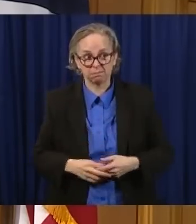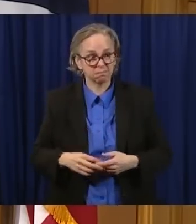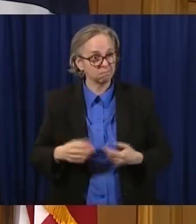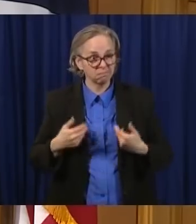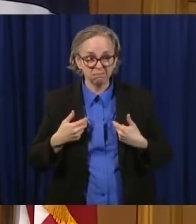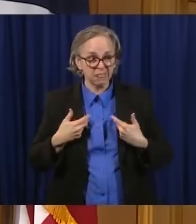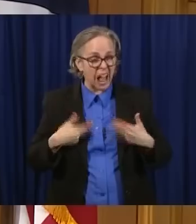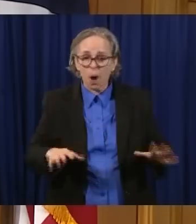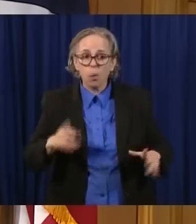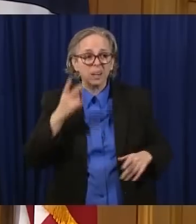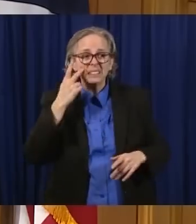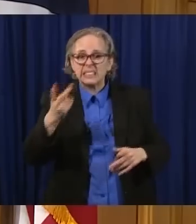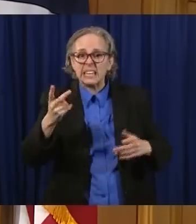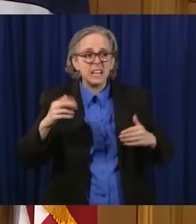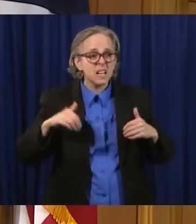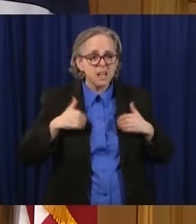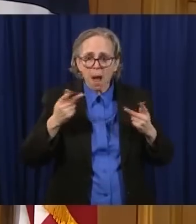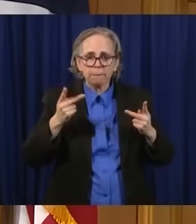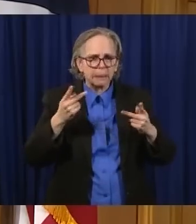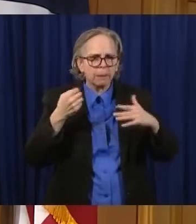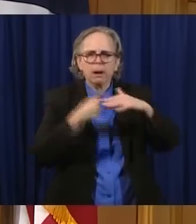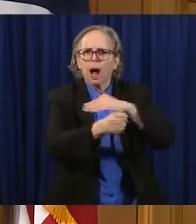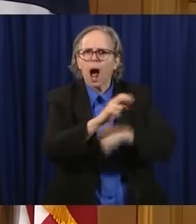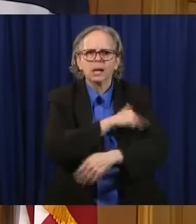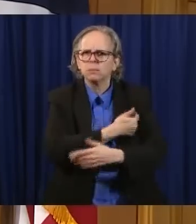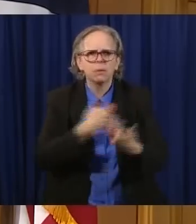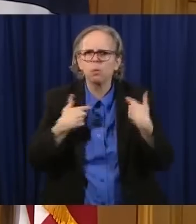CARRIER AS ANYBODY ELSE, SO YOU